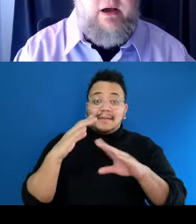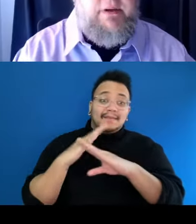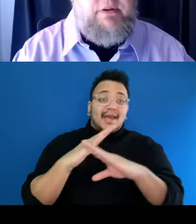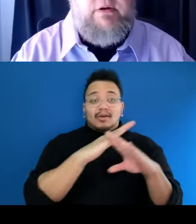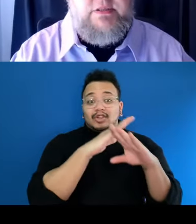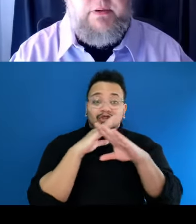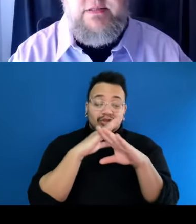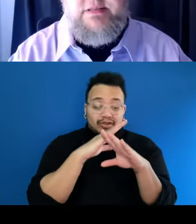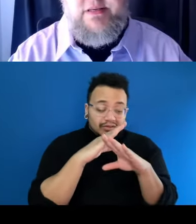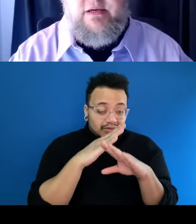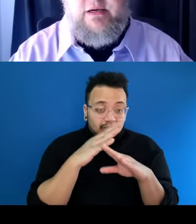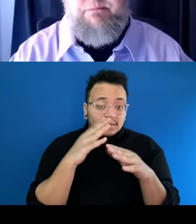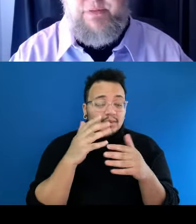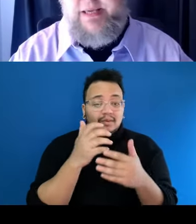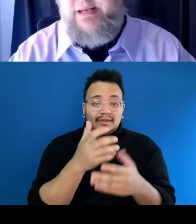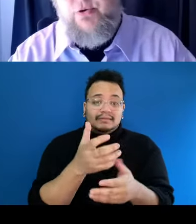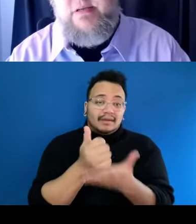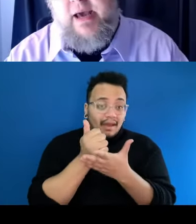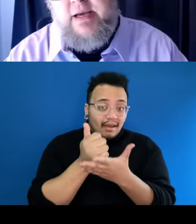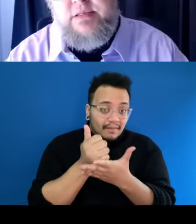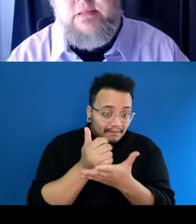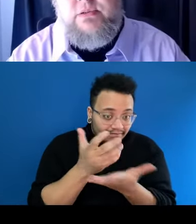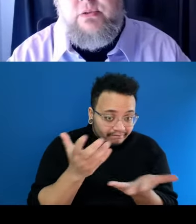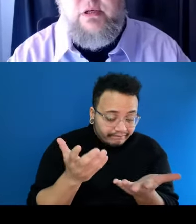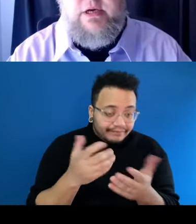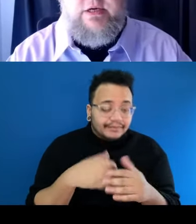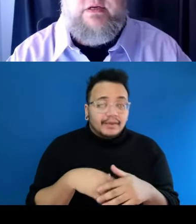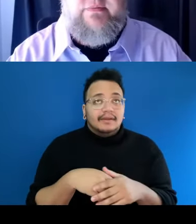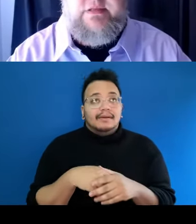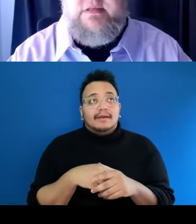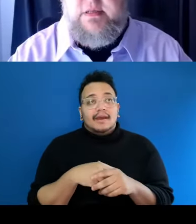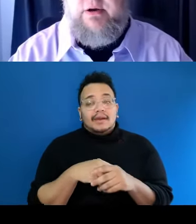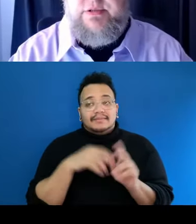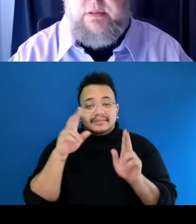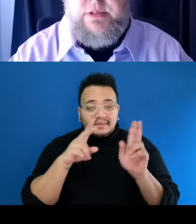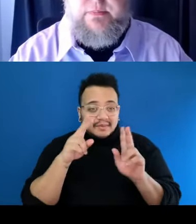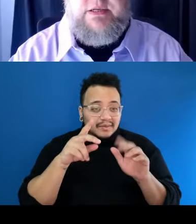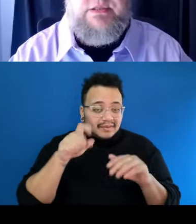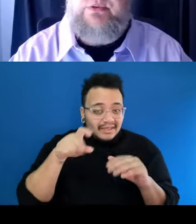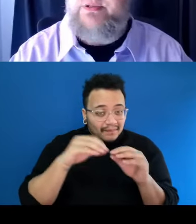and how people are experiencing increased access to services and care in some respects too.